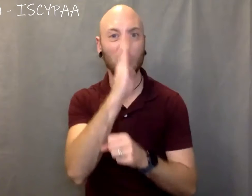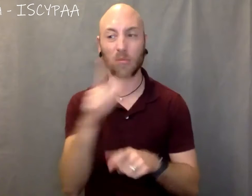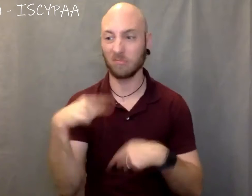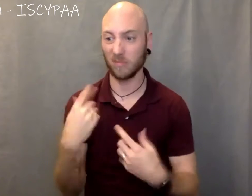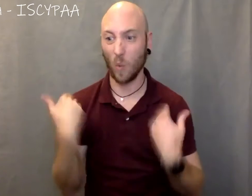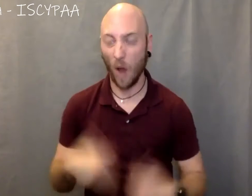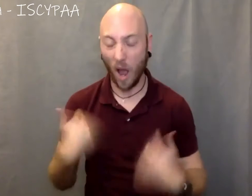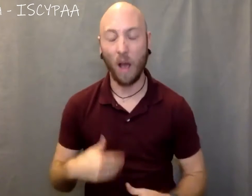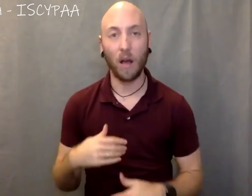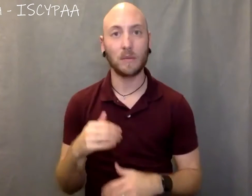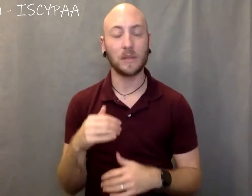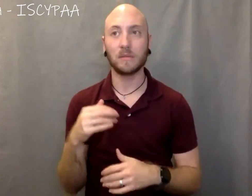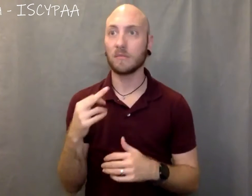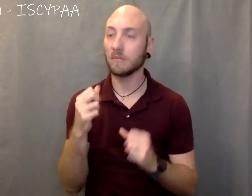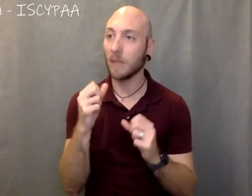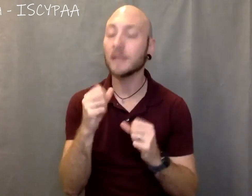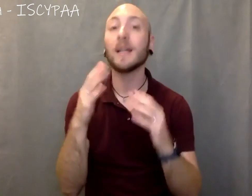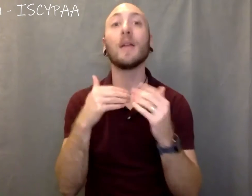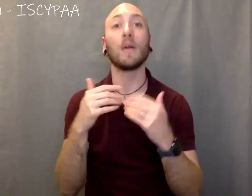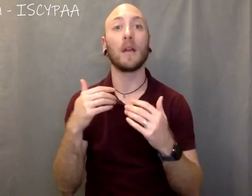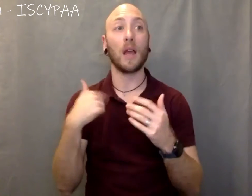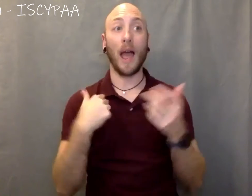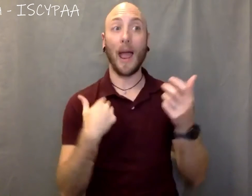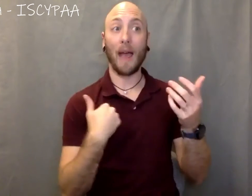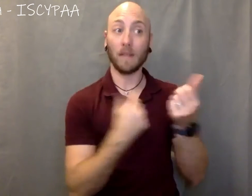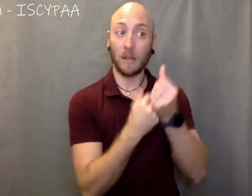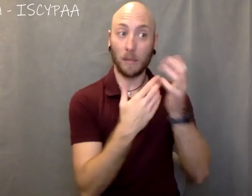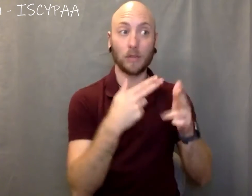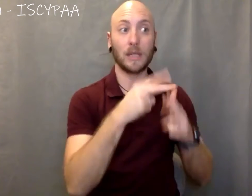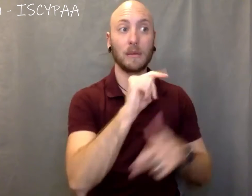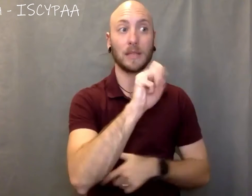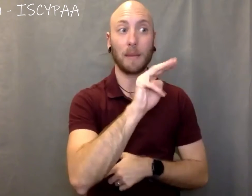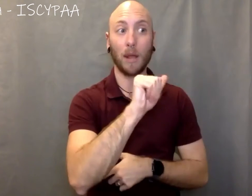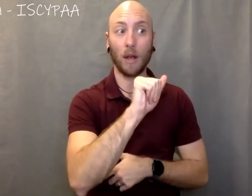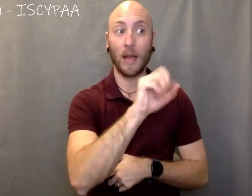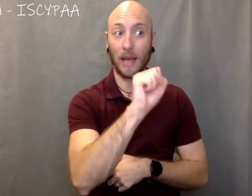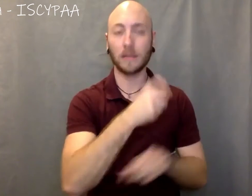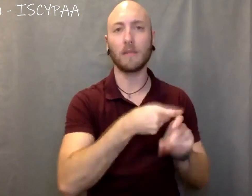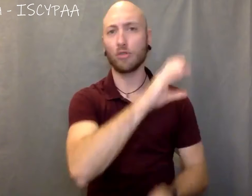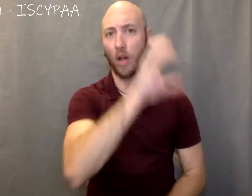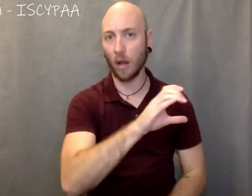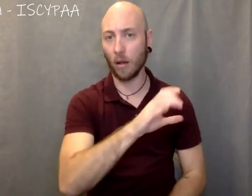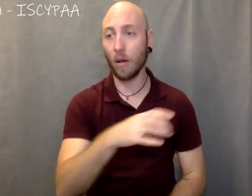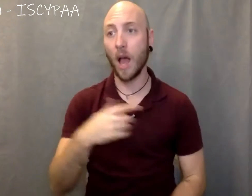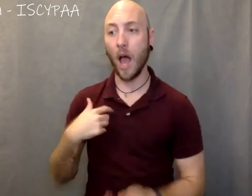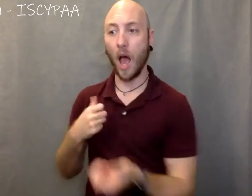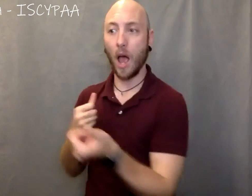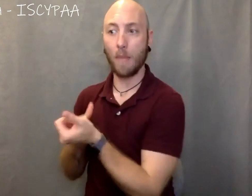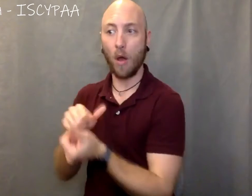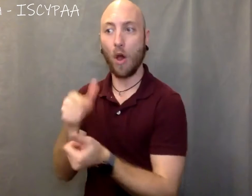I'm actively sponsored by Tamara S from Chicago. I actively sponsor other people I don't just